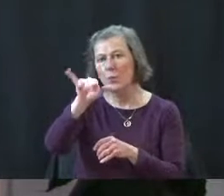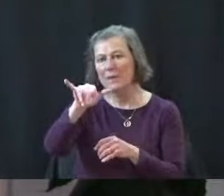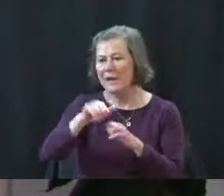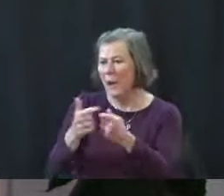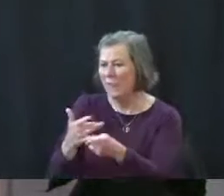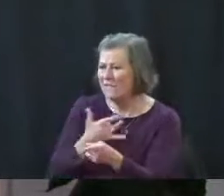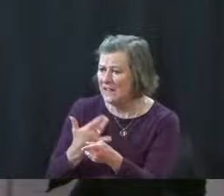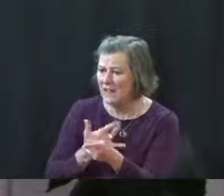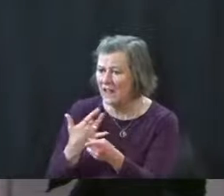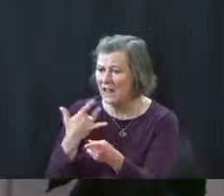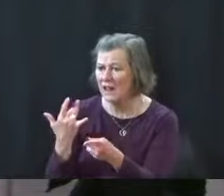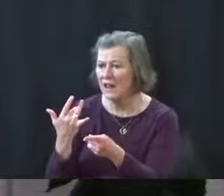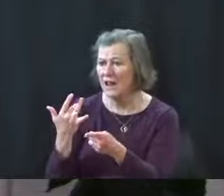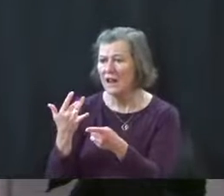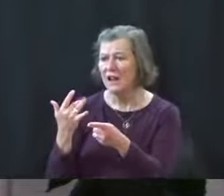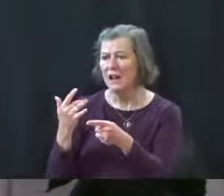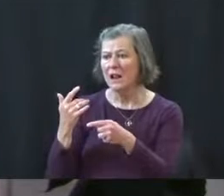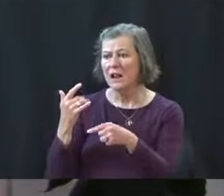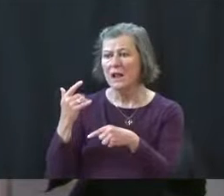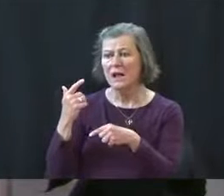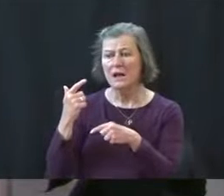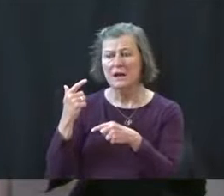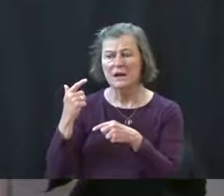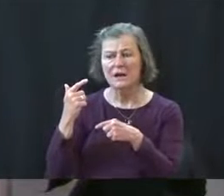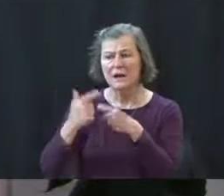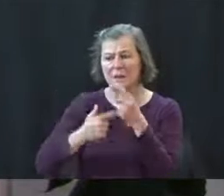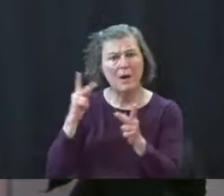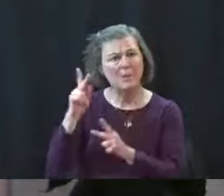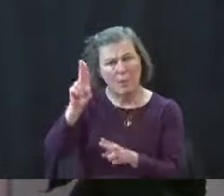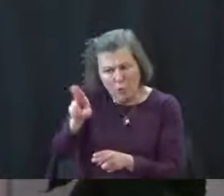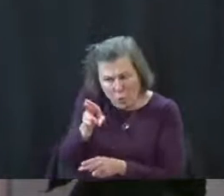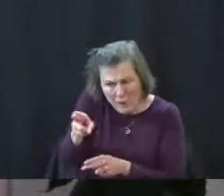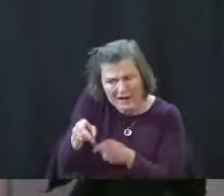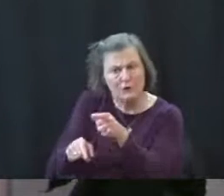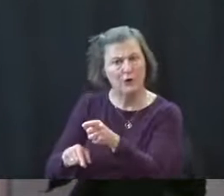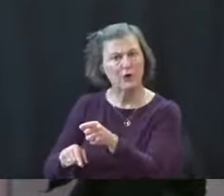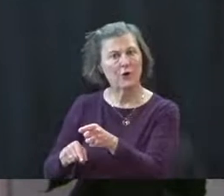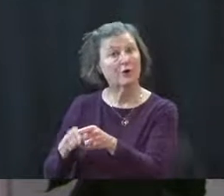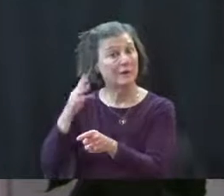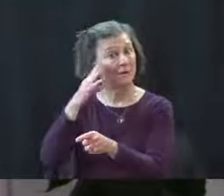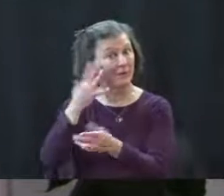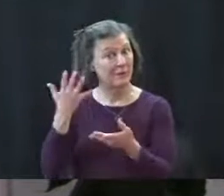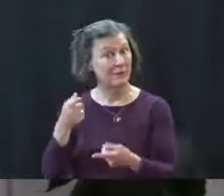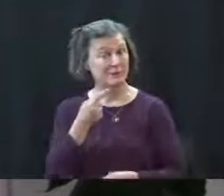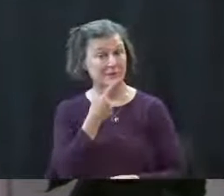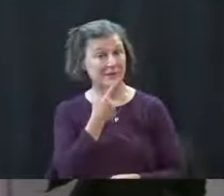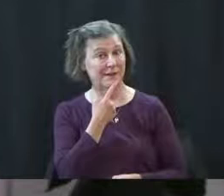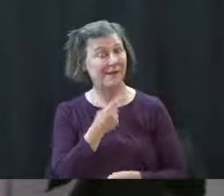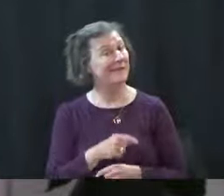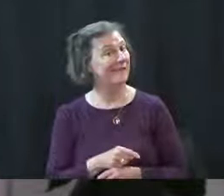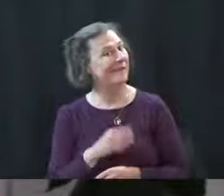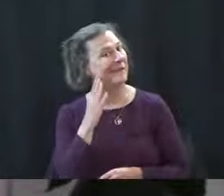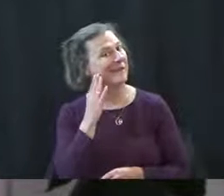people threatening her very life. And you know what she said, you know what she said?